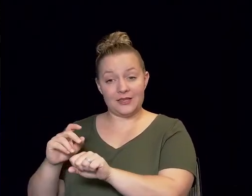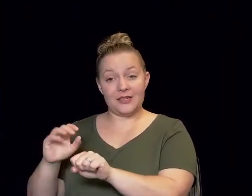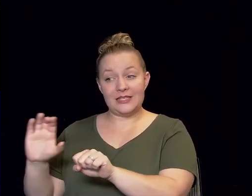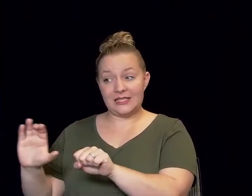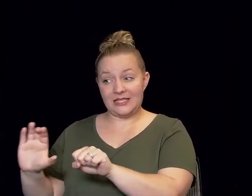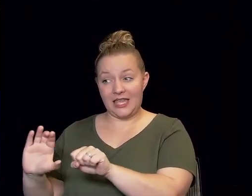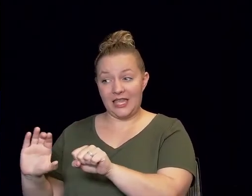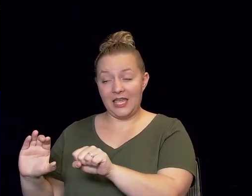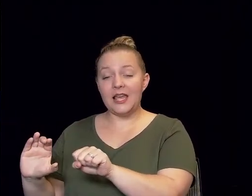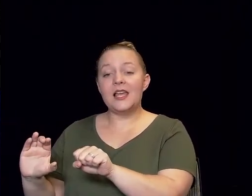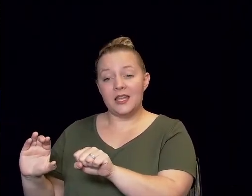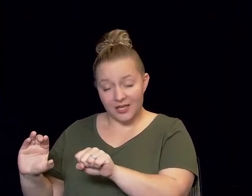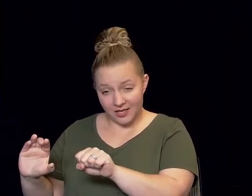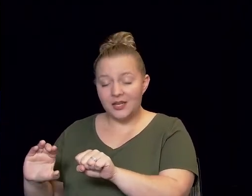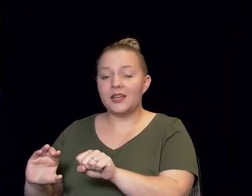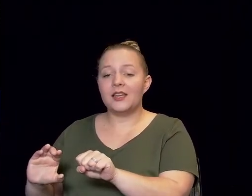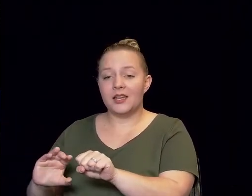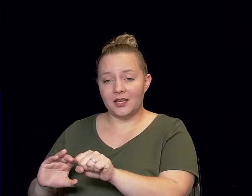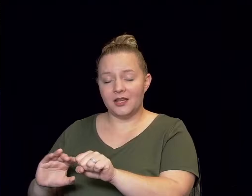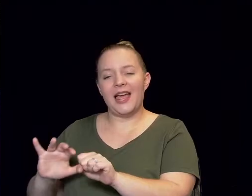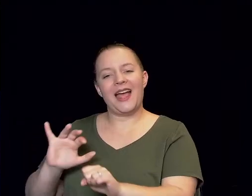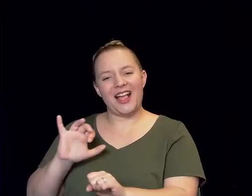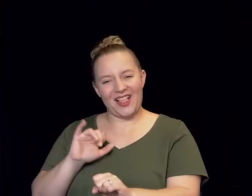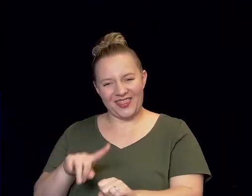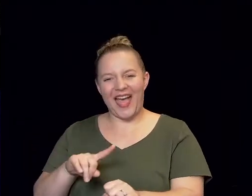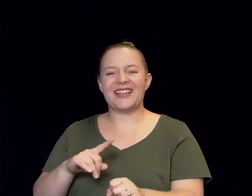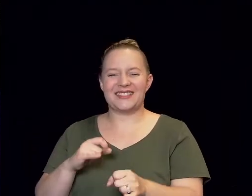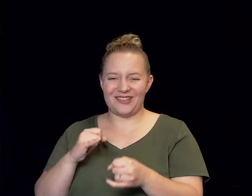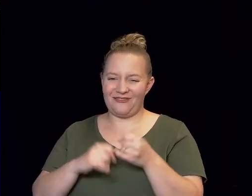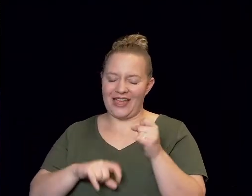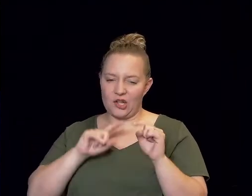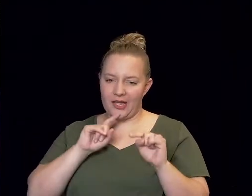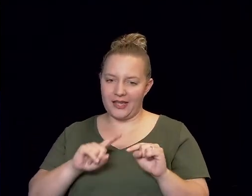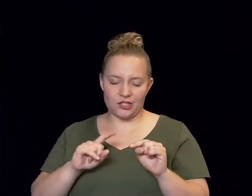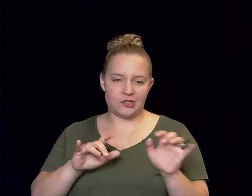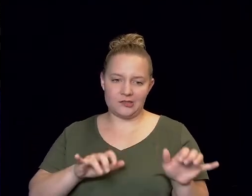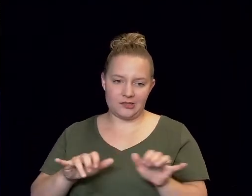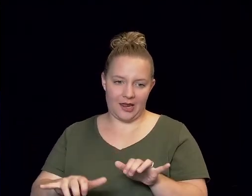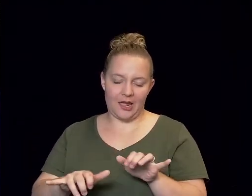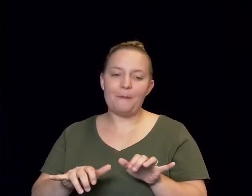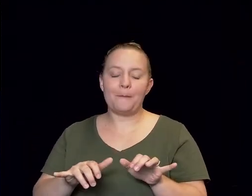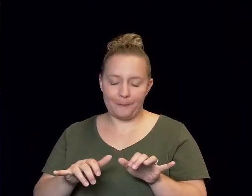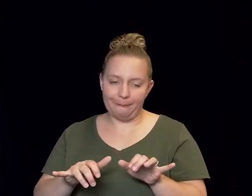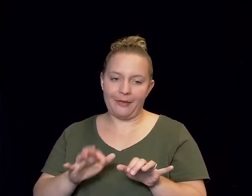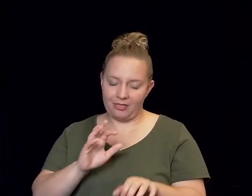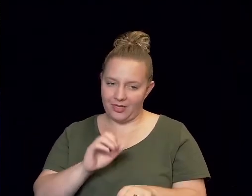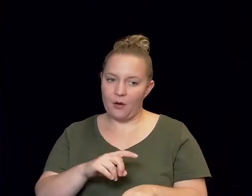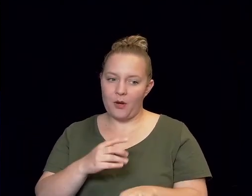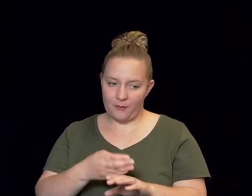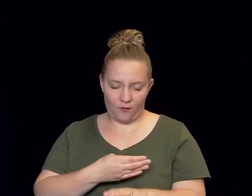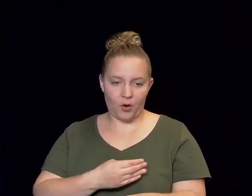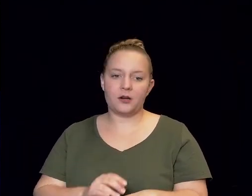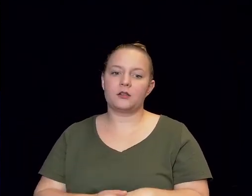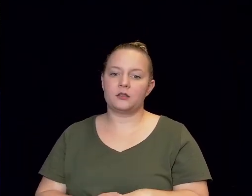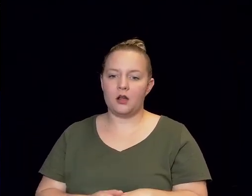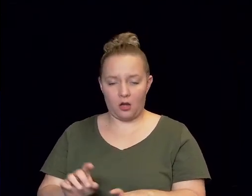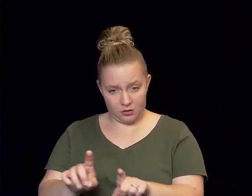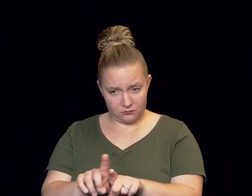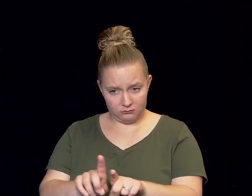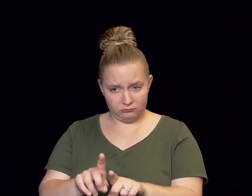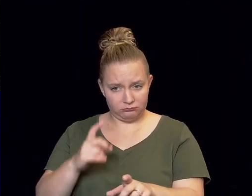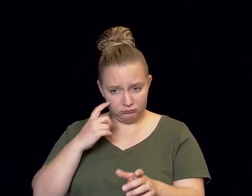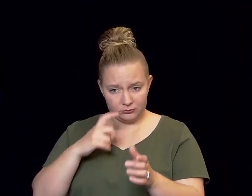c and I get to that final answer. The same thing as that one prior. Also, take a look at an example.